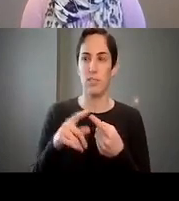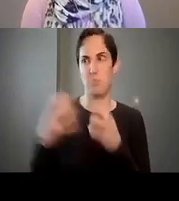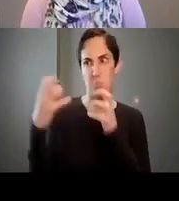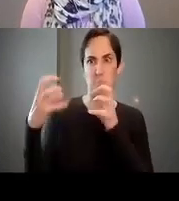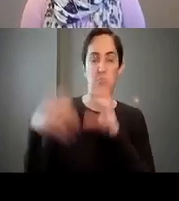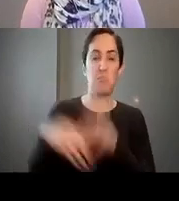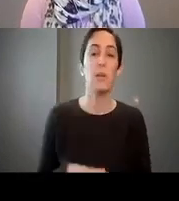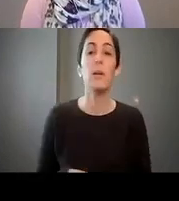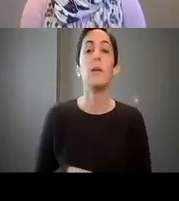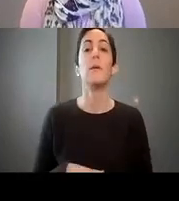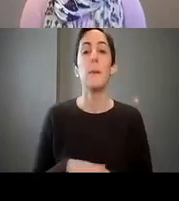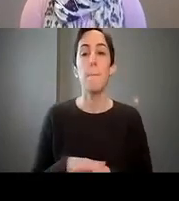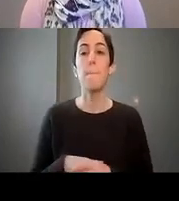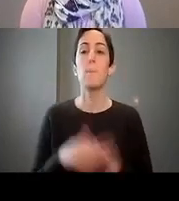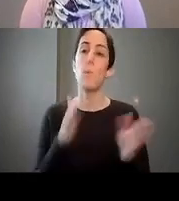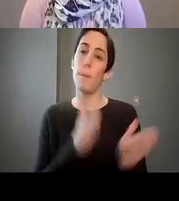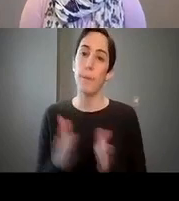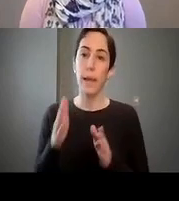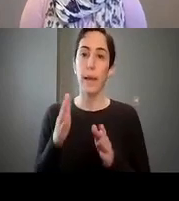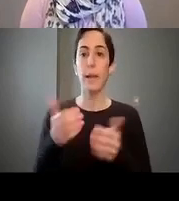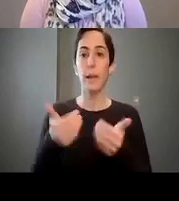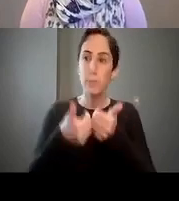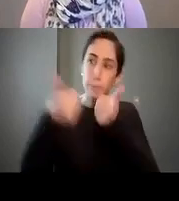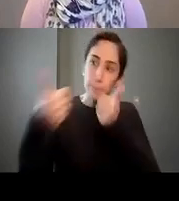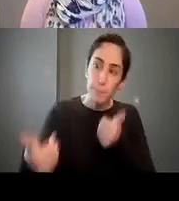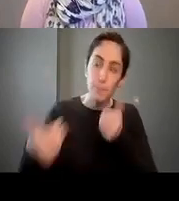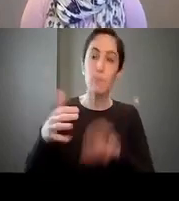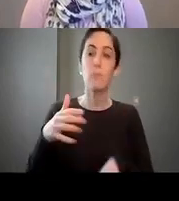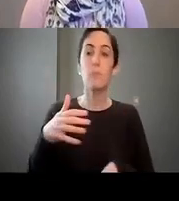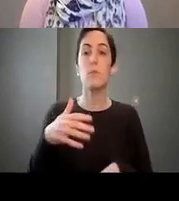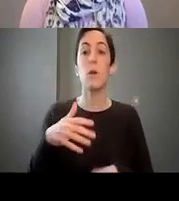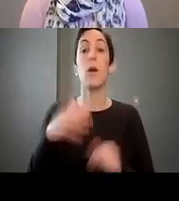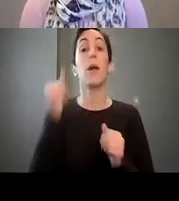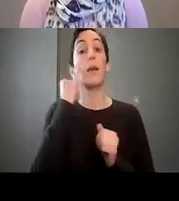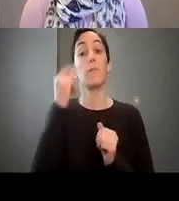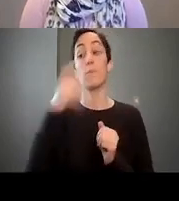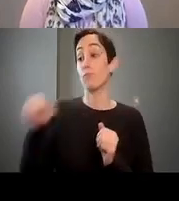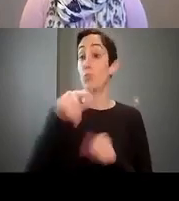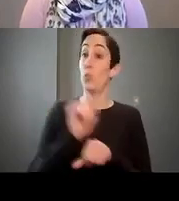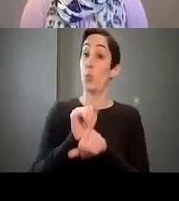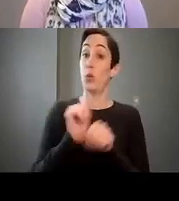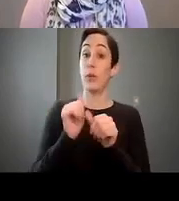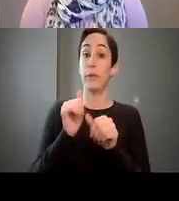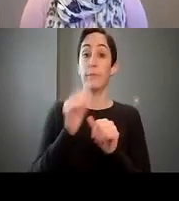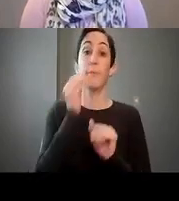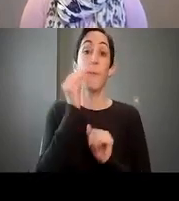working at home who may say, "Every time together time too. So for folks who are is together time", working at home who may say, "Every time create space in your office, or in your is together time",